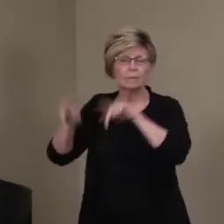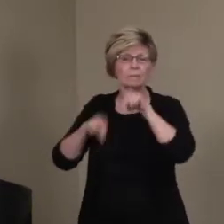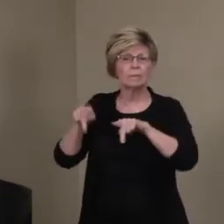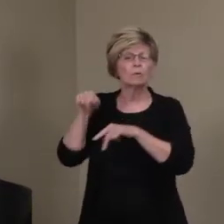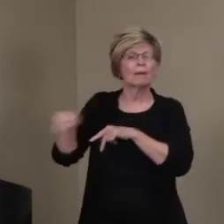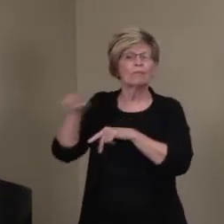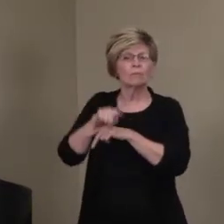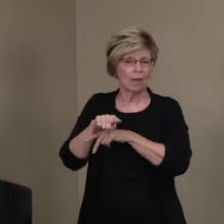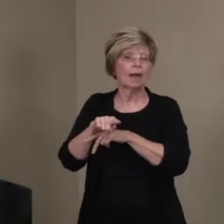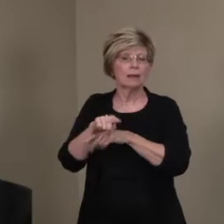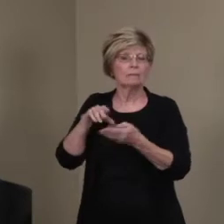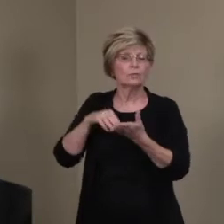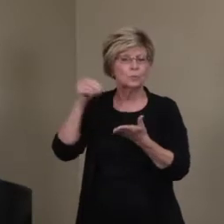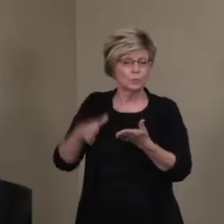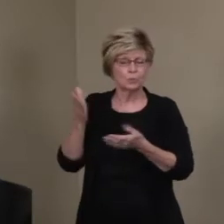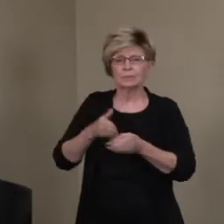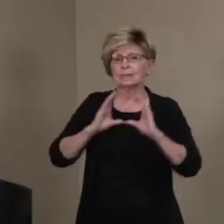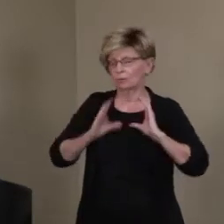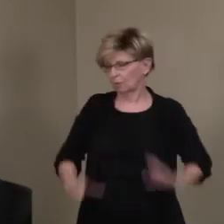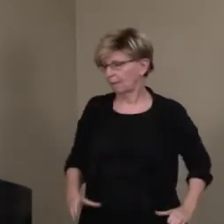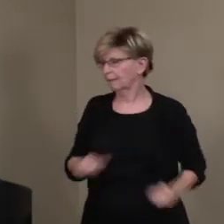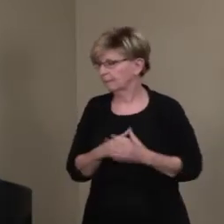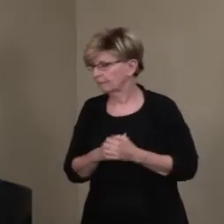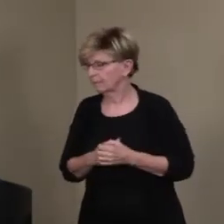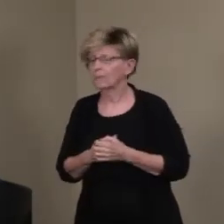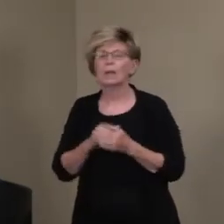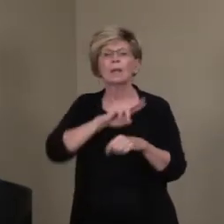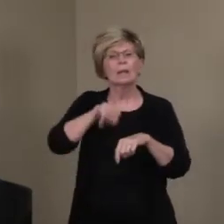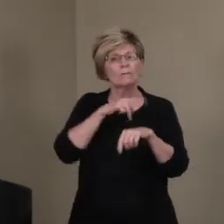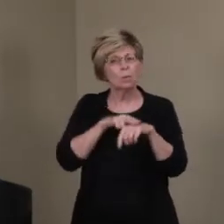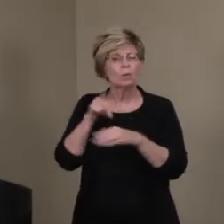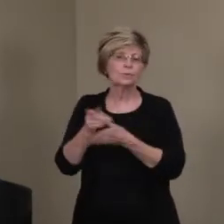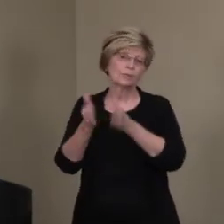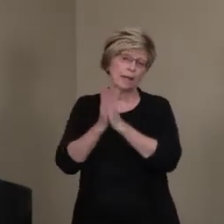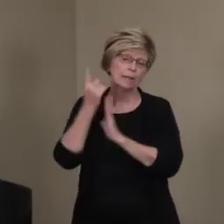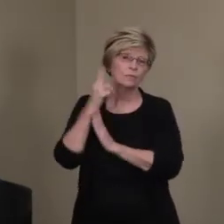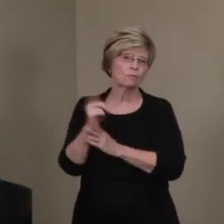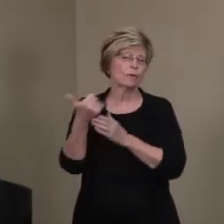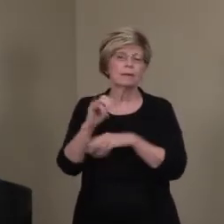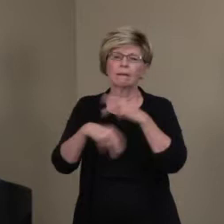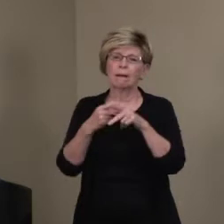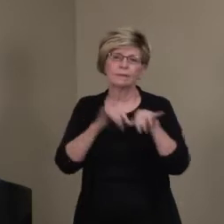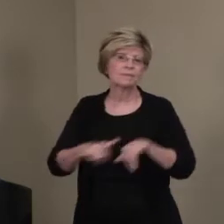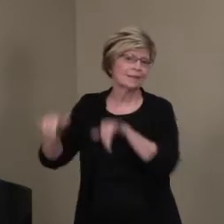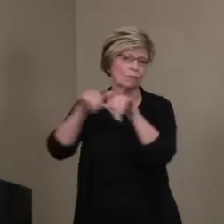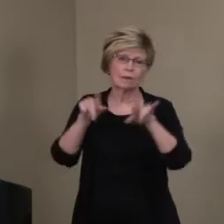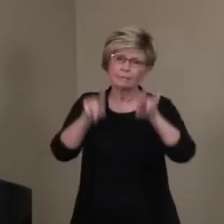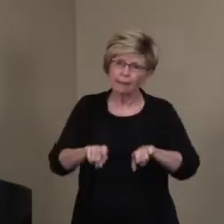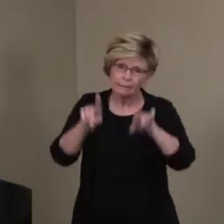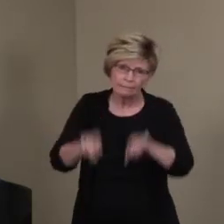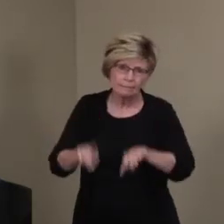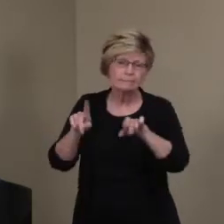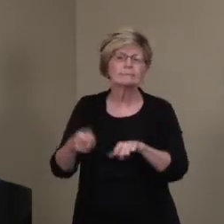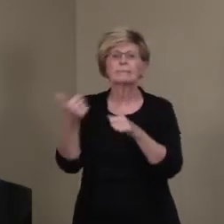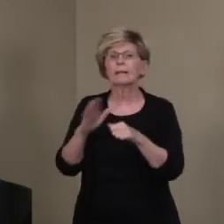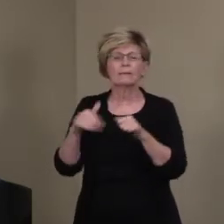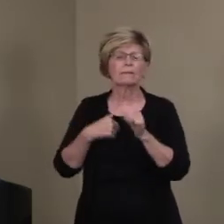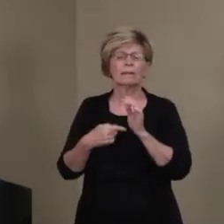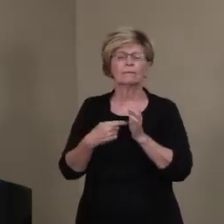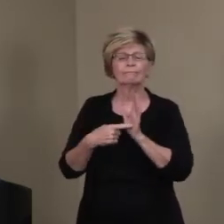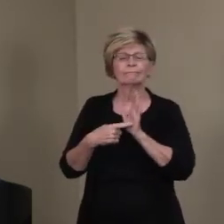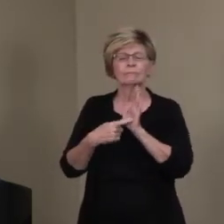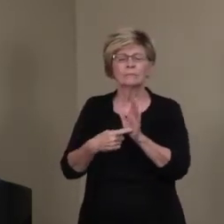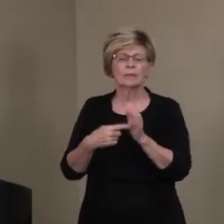you can clean information from about our student Commons also if if a student has